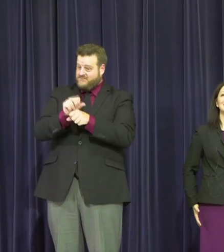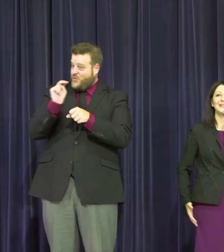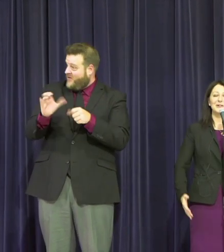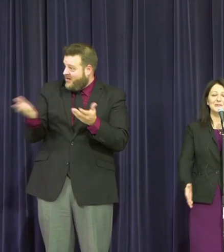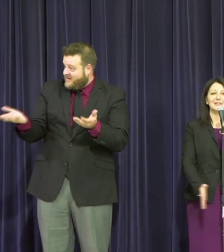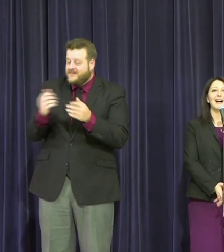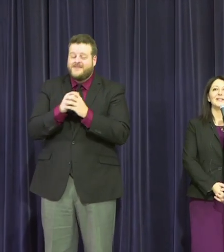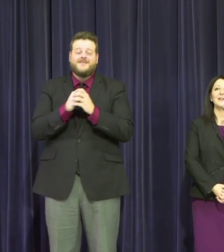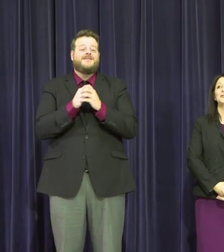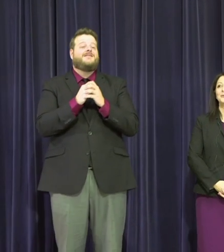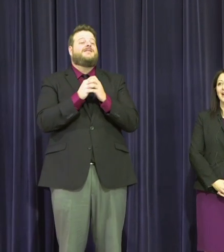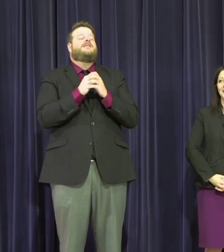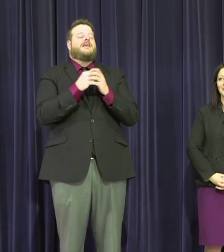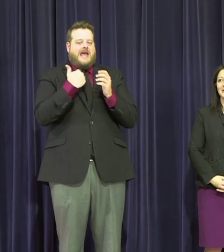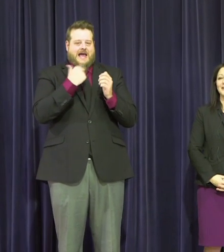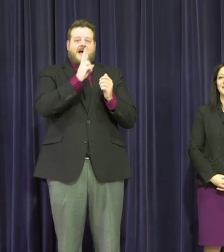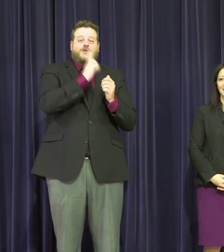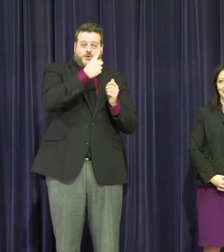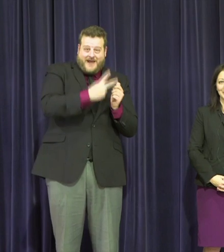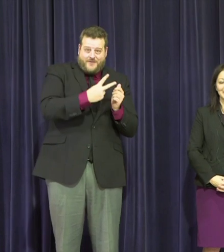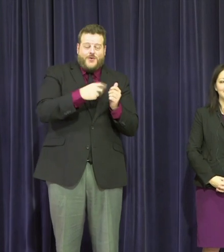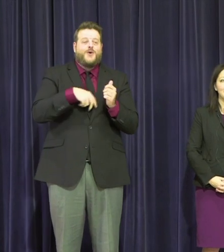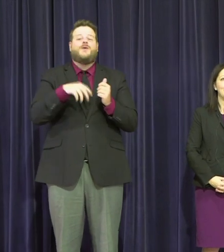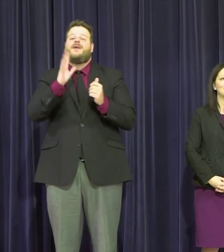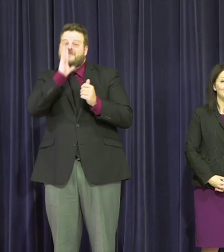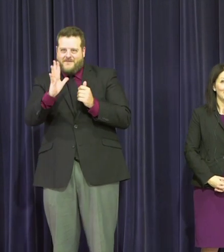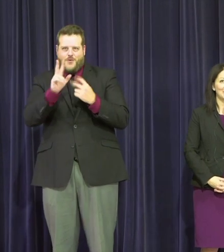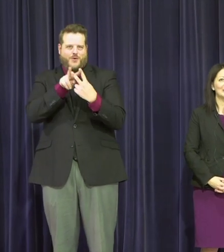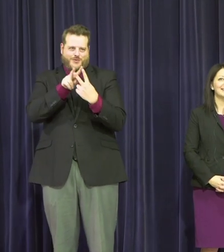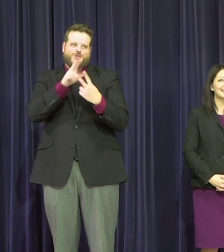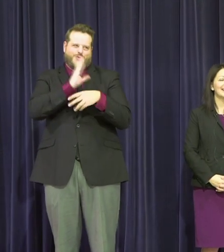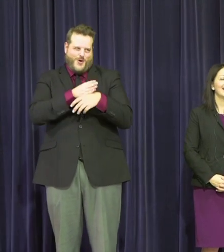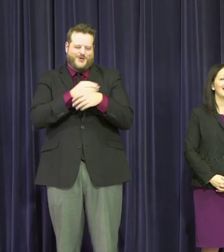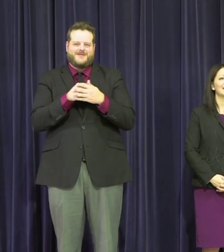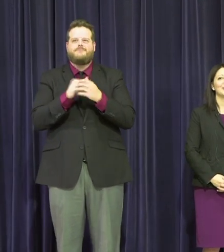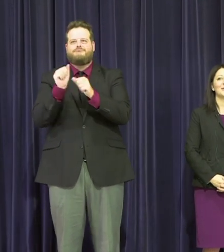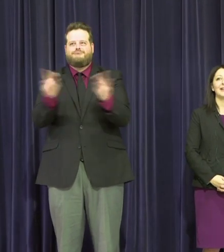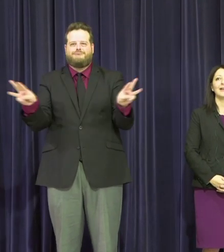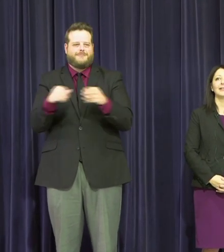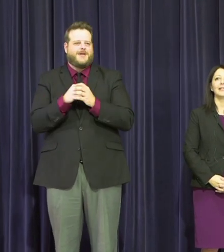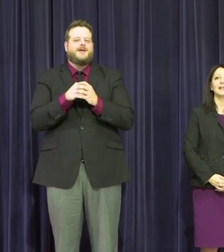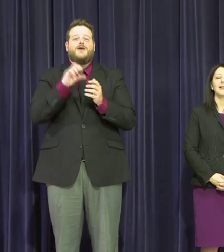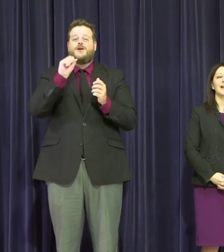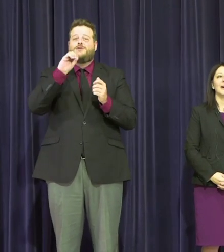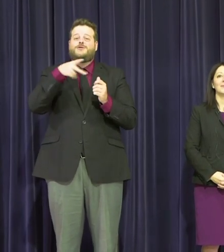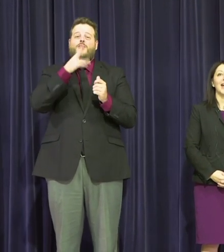I have a 2.5 year old and a 5 year old. Two daughters. Sofi and Evelyn.